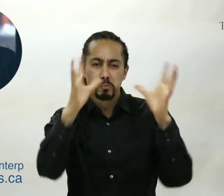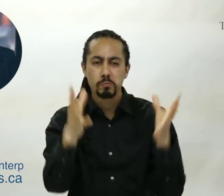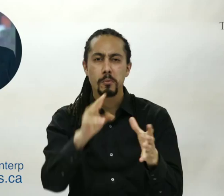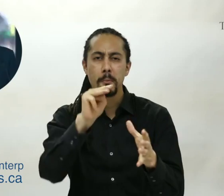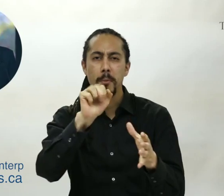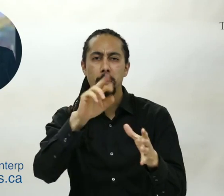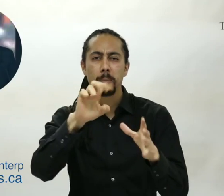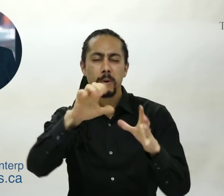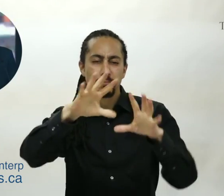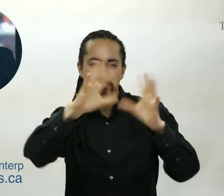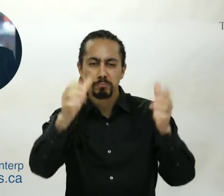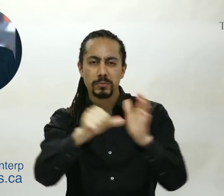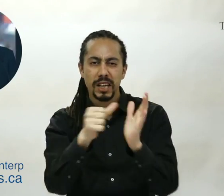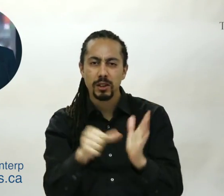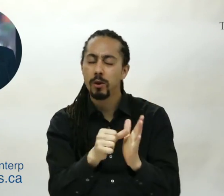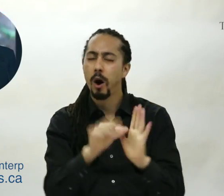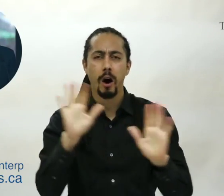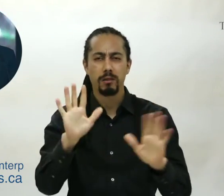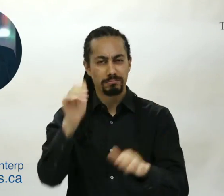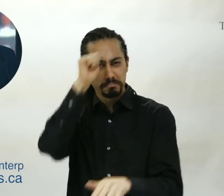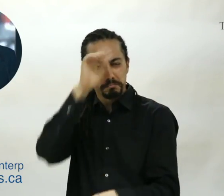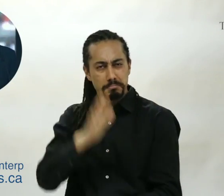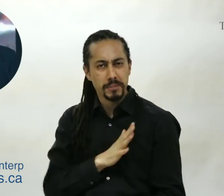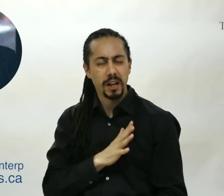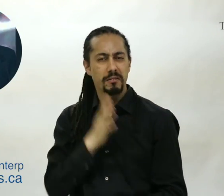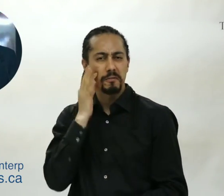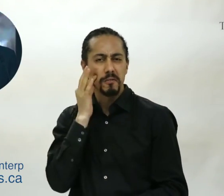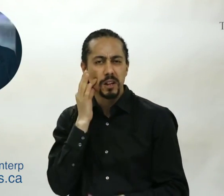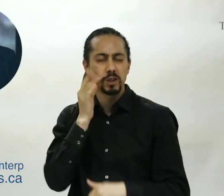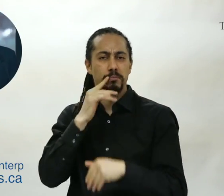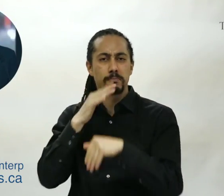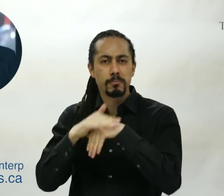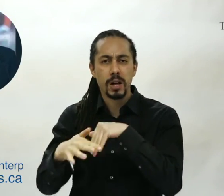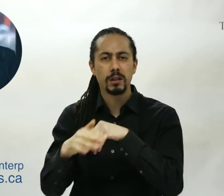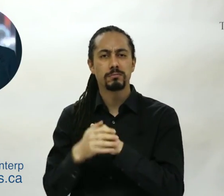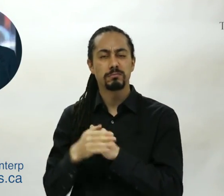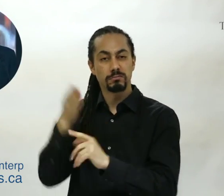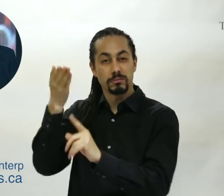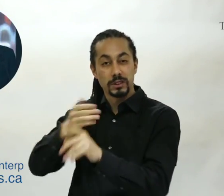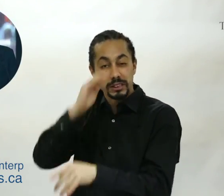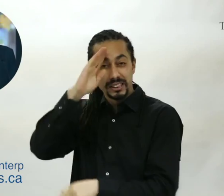he was a man of flesh and blood -- a son and a husband